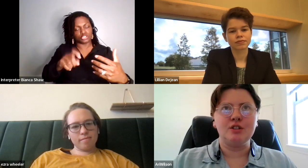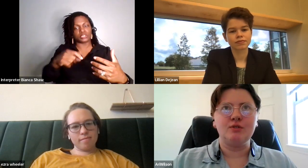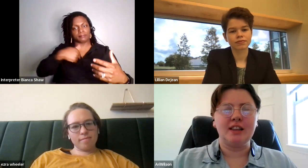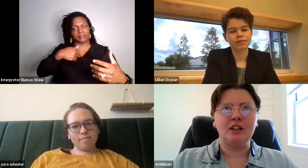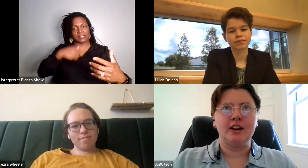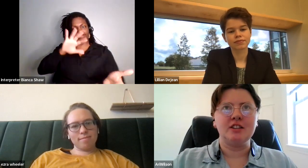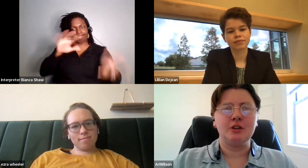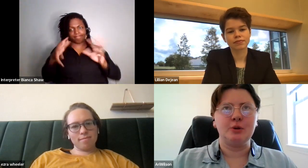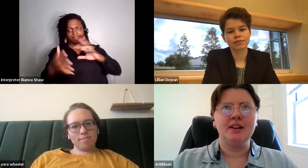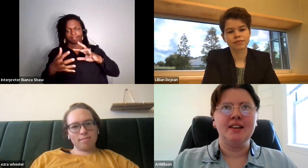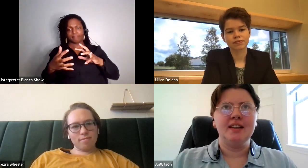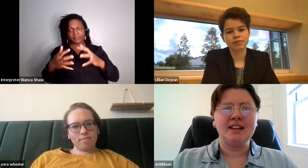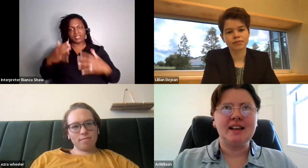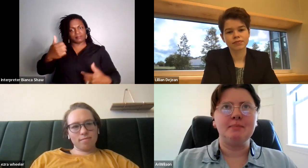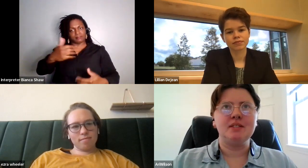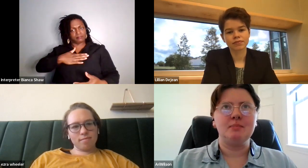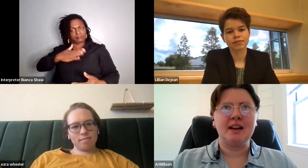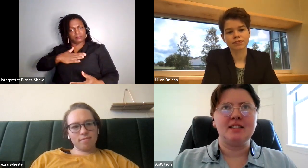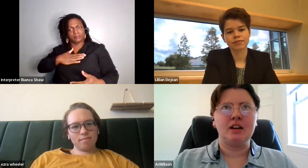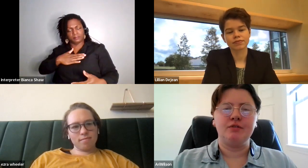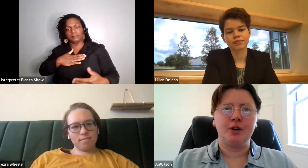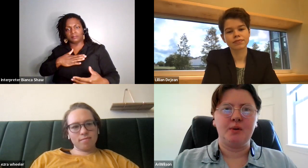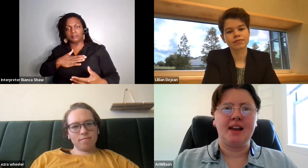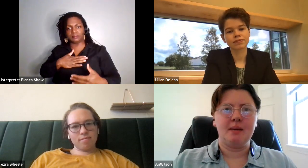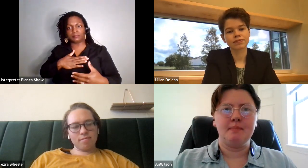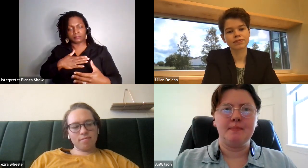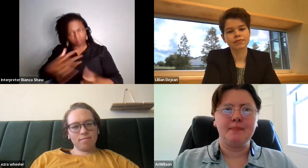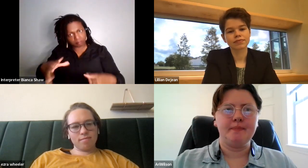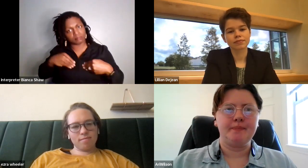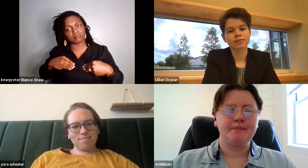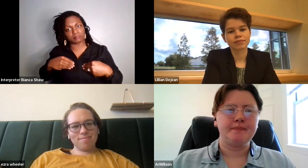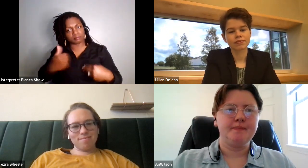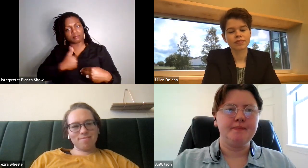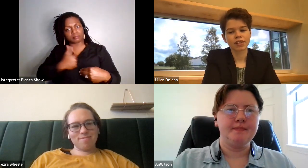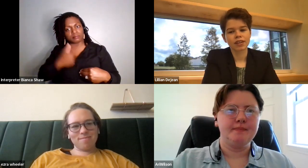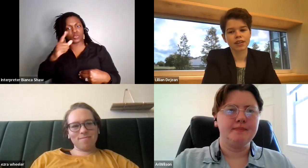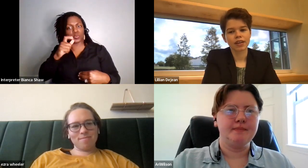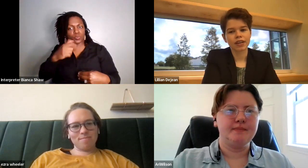Love is just really learning to accept myself, for who I am.